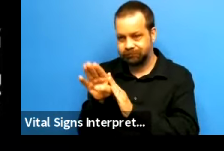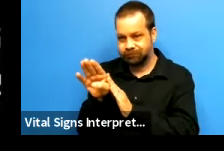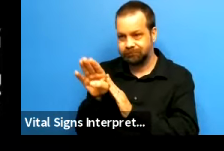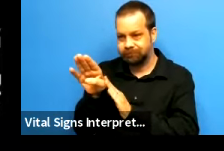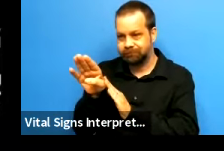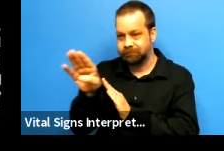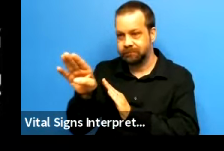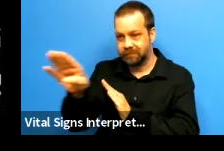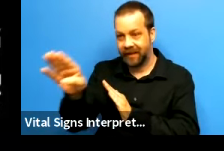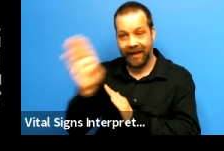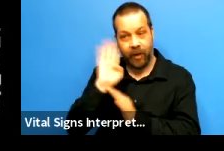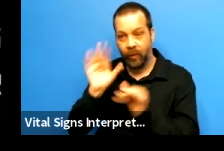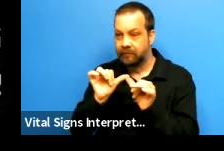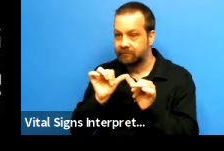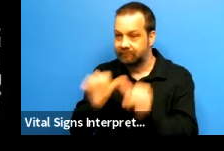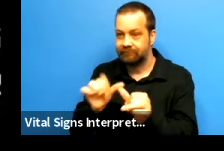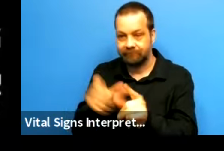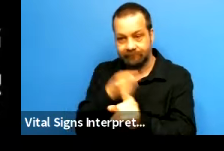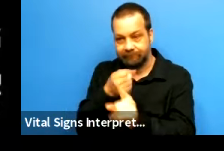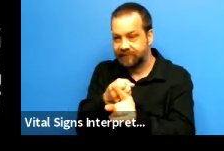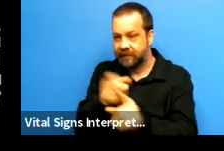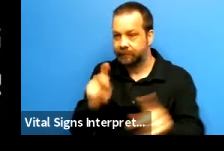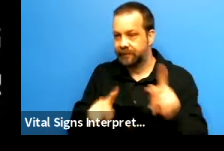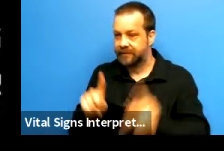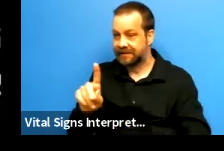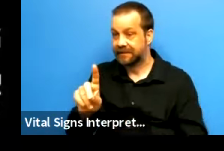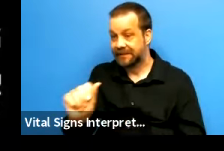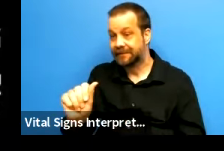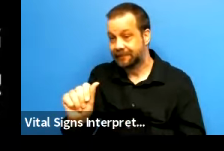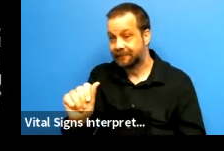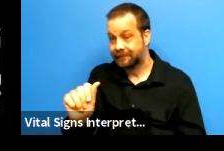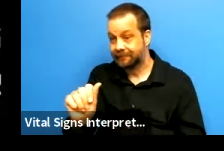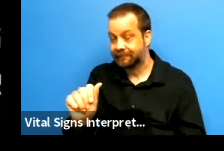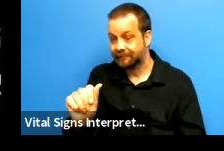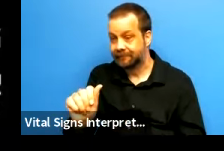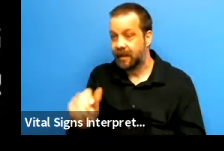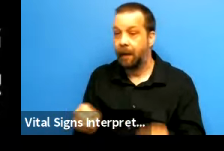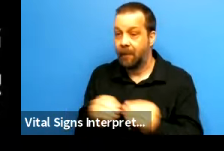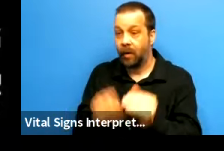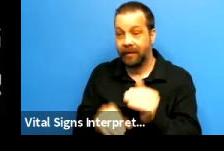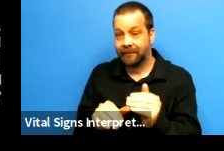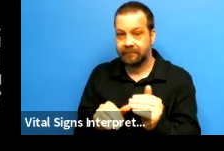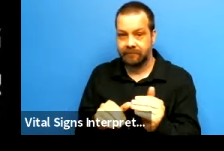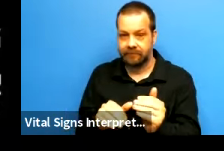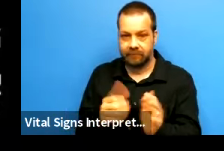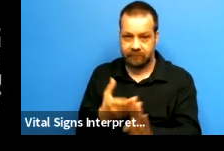to have an impact on people with disabilities in a way that it might not affect other people.